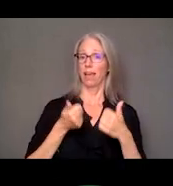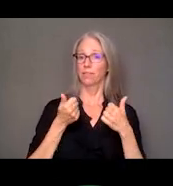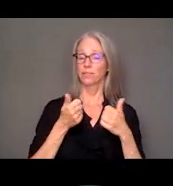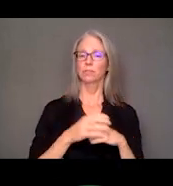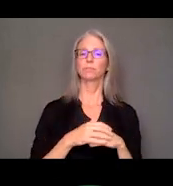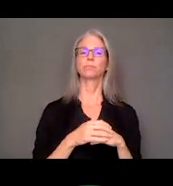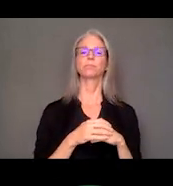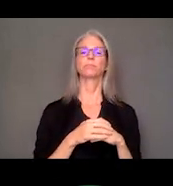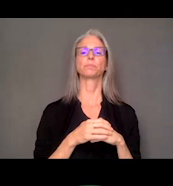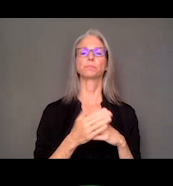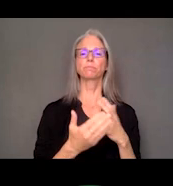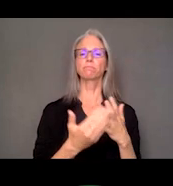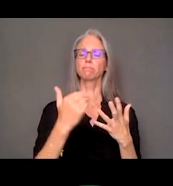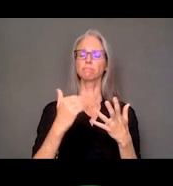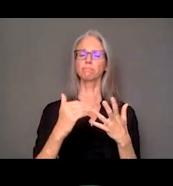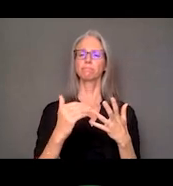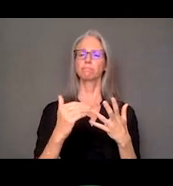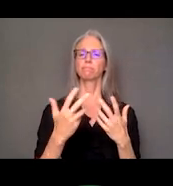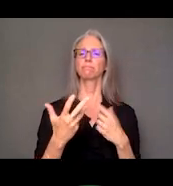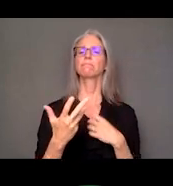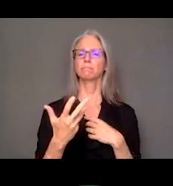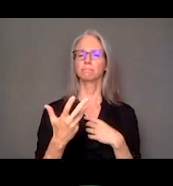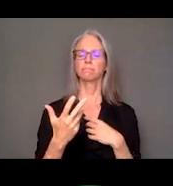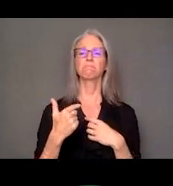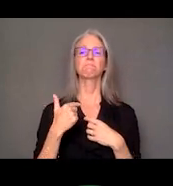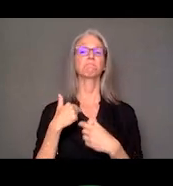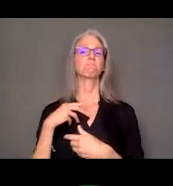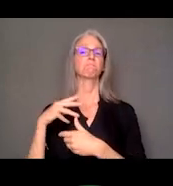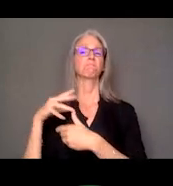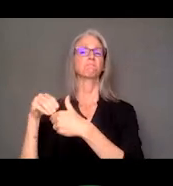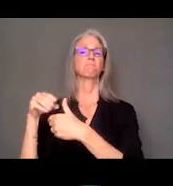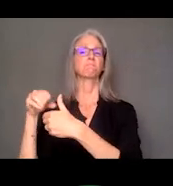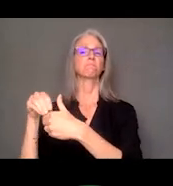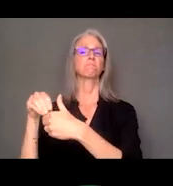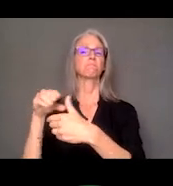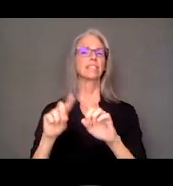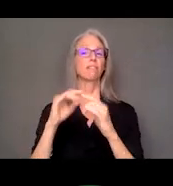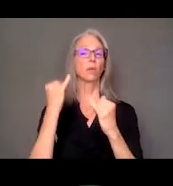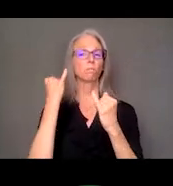initiative that I've been participating, including other types of activities and equipment.